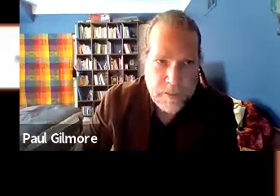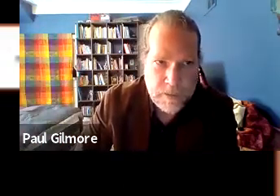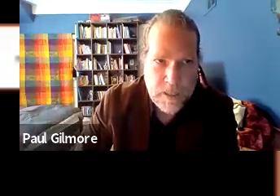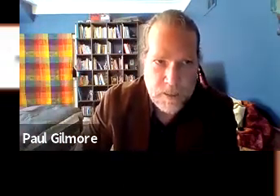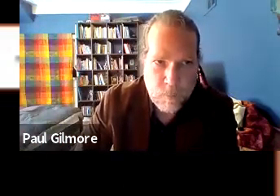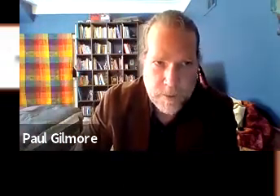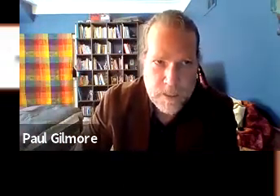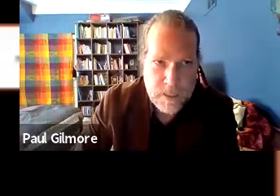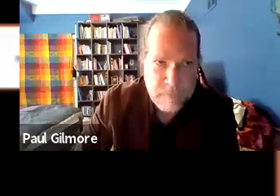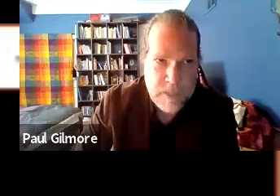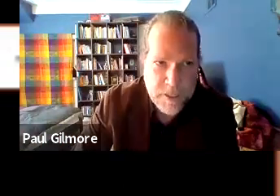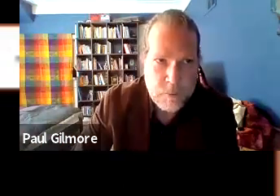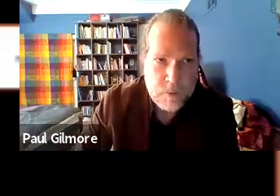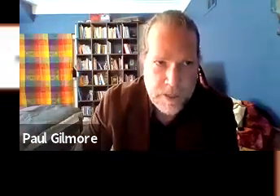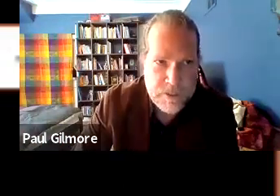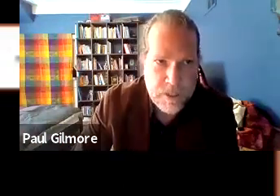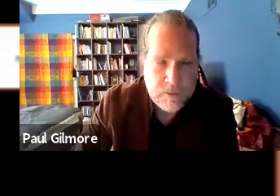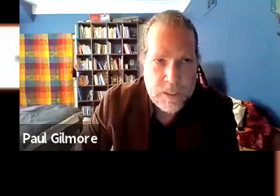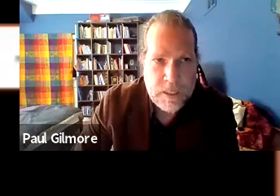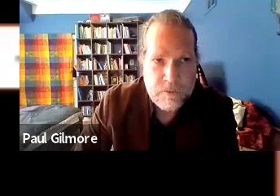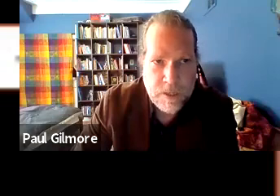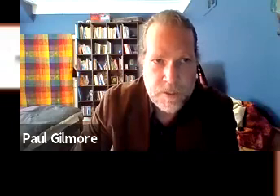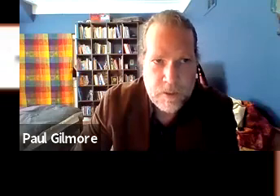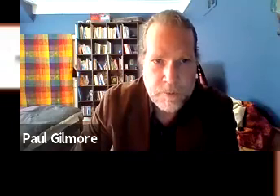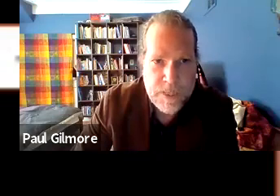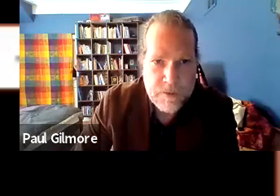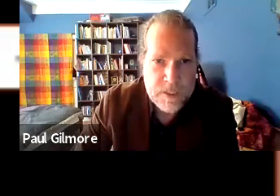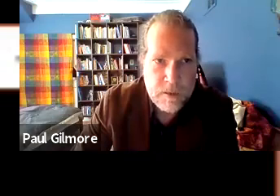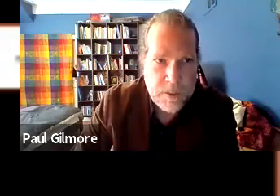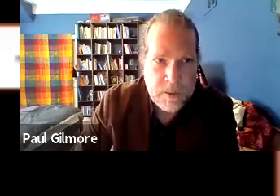and then he worked to give them an actual gravestone. in Fresno, I was at the ceremony,